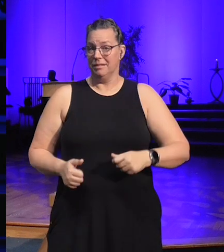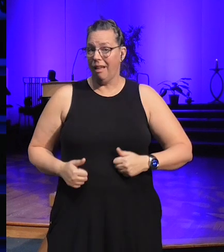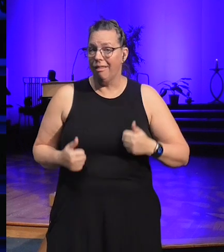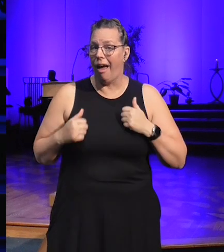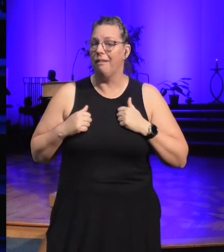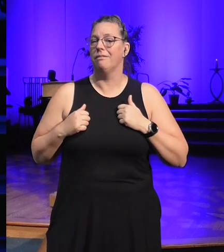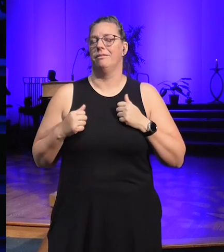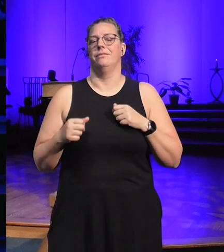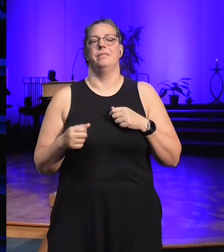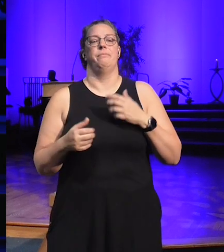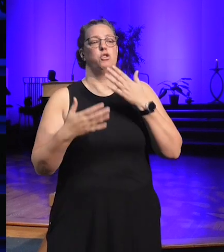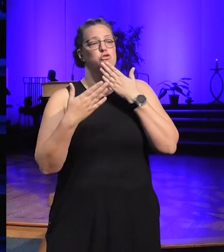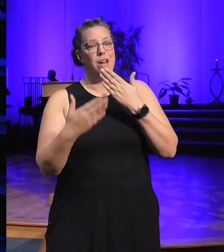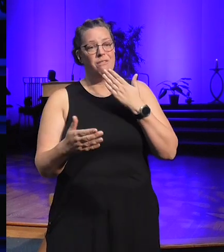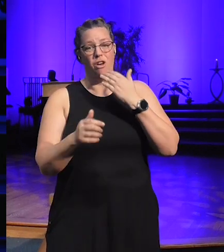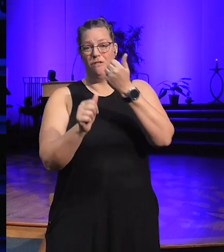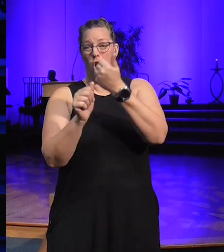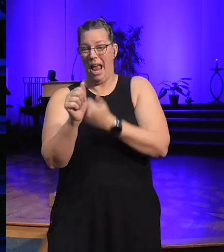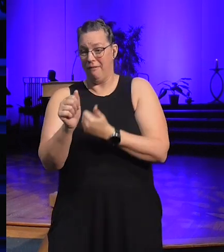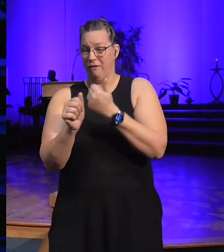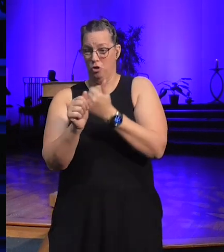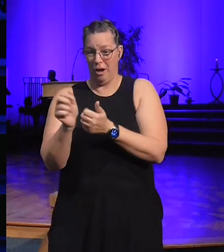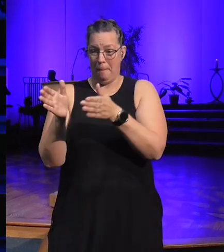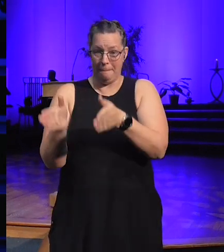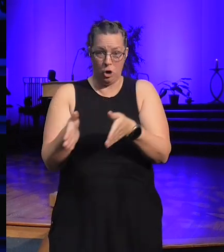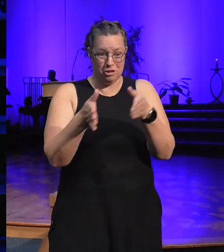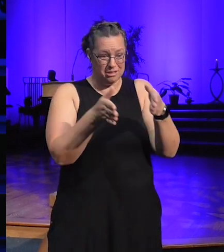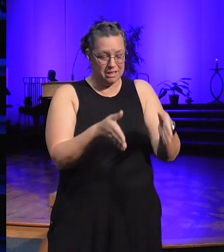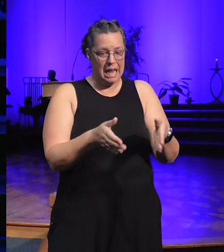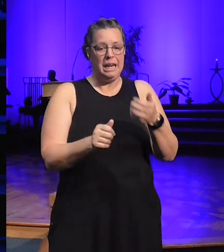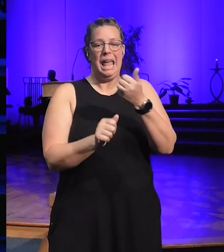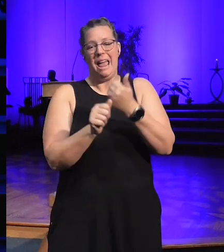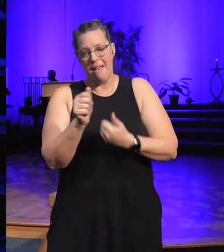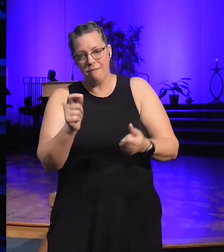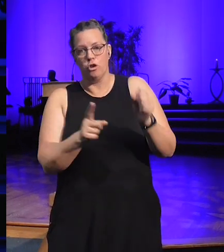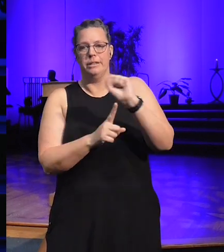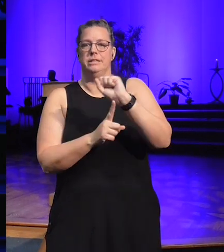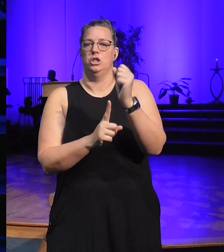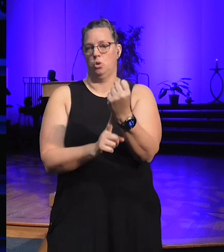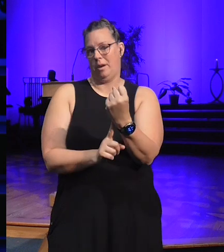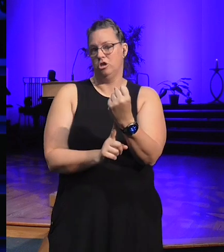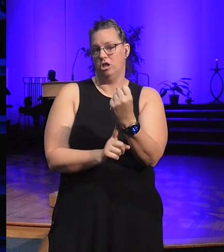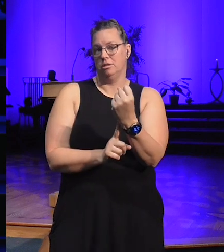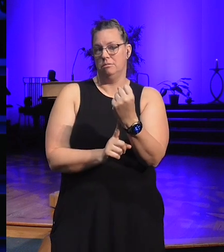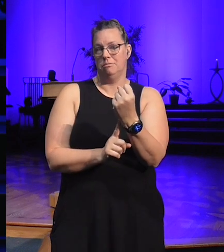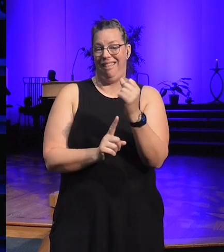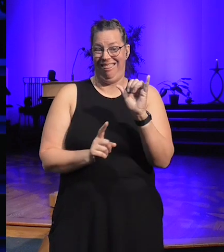every being grateful for every situation and Circumstance for it is how we learn